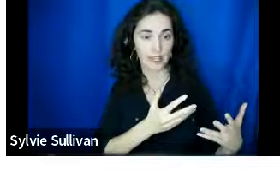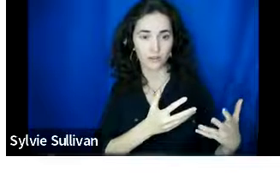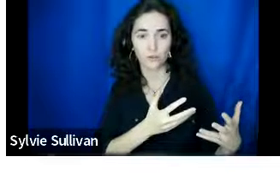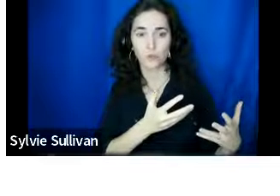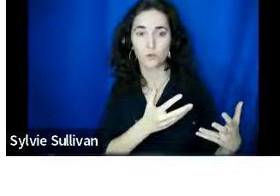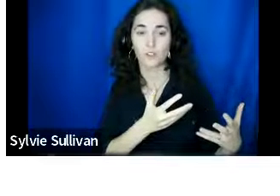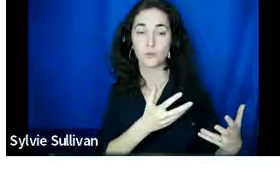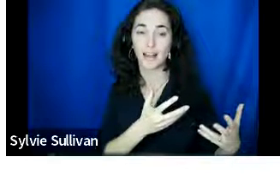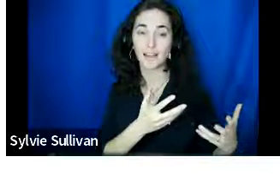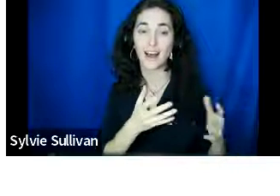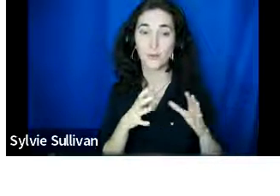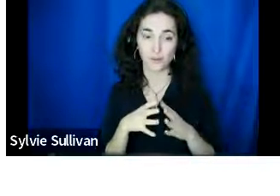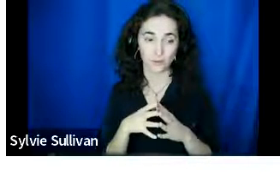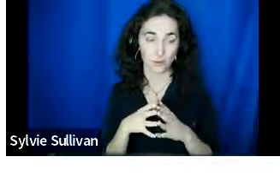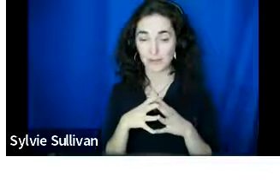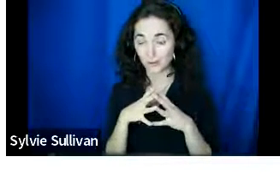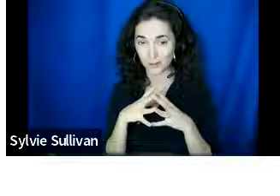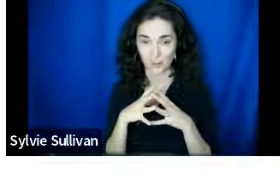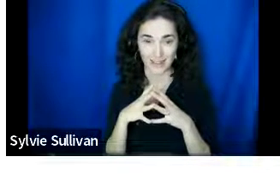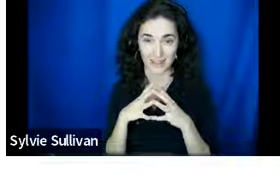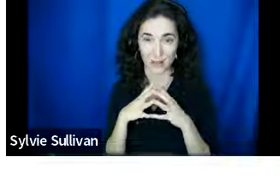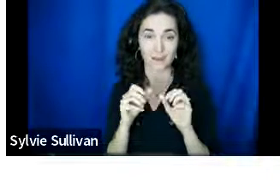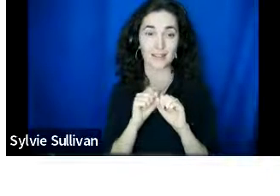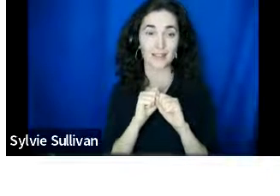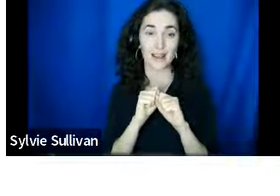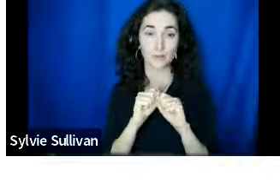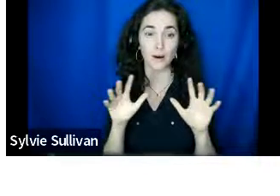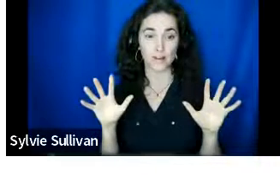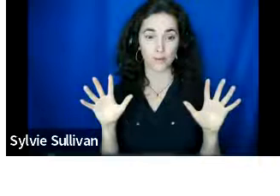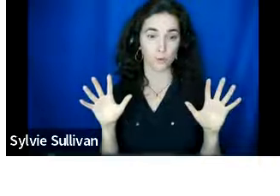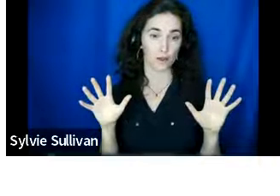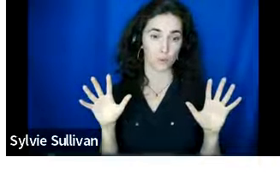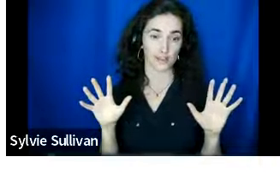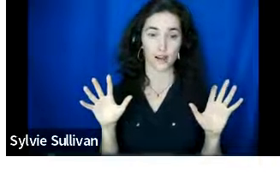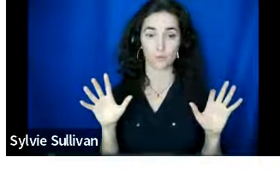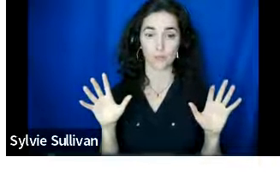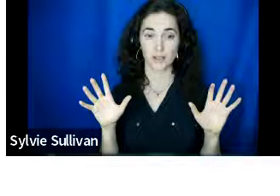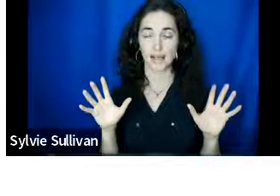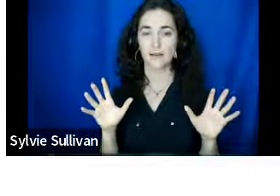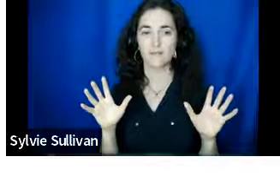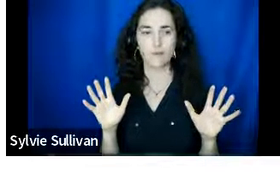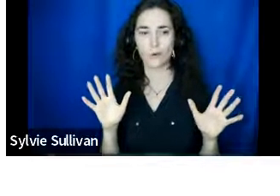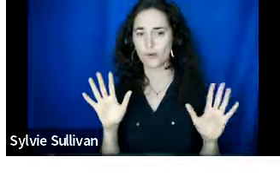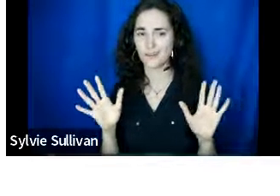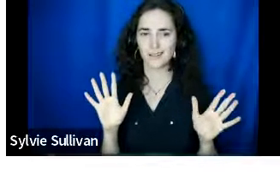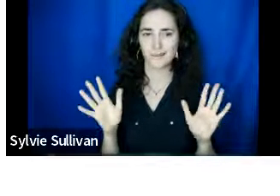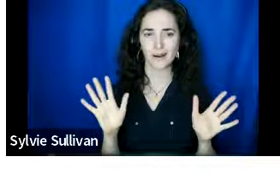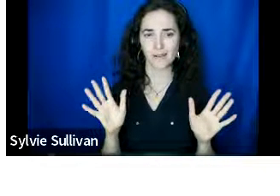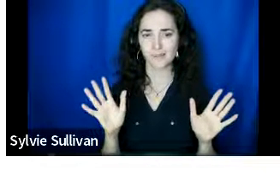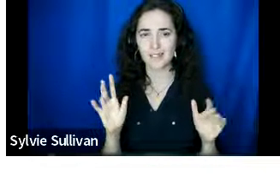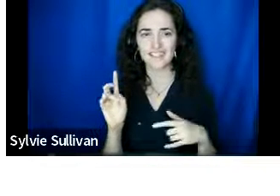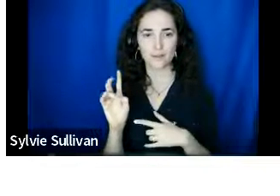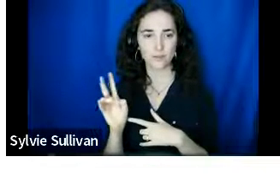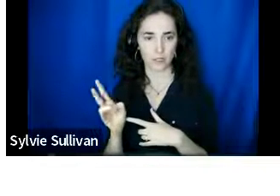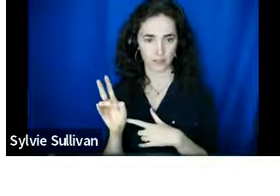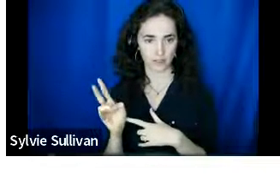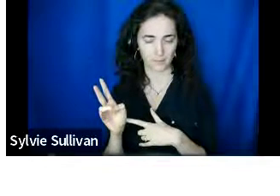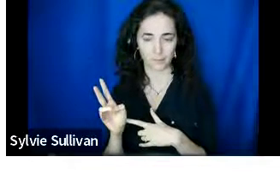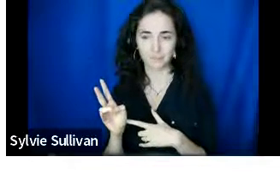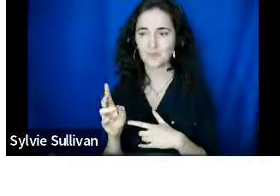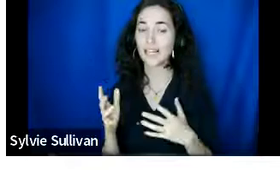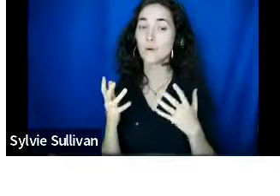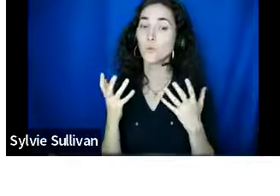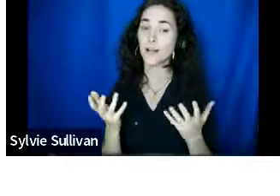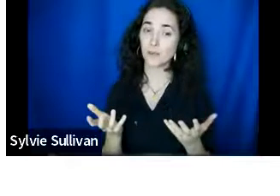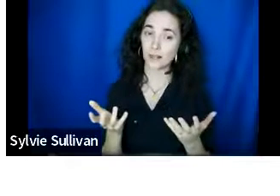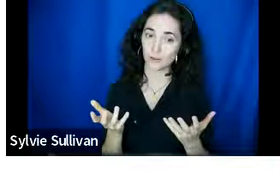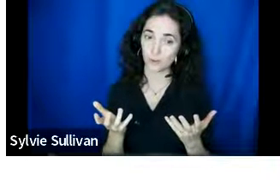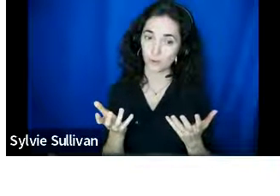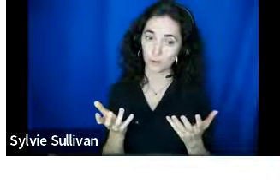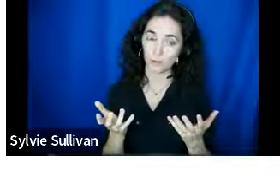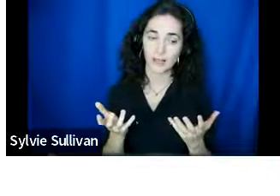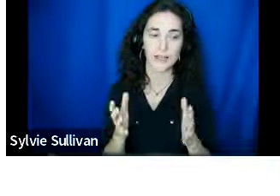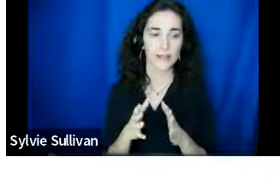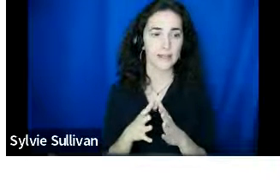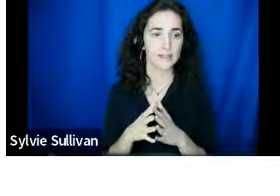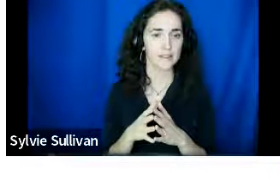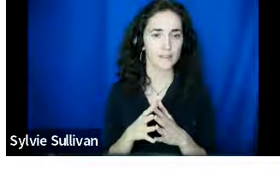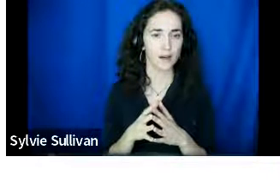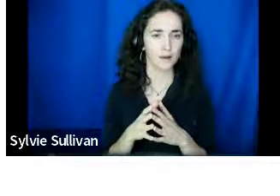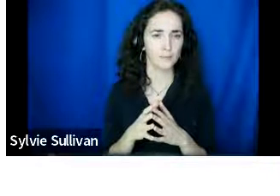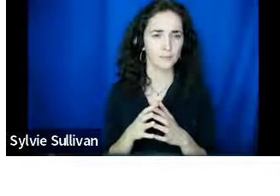the deaf individuals in your life, However, what I'm going to do right now is send everybody to random breakout rooms; so we're gonna take about 7 minutes, and what I would like you to do is...